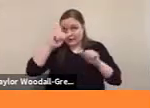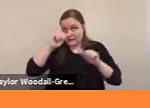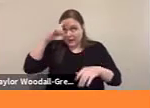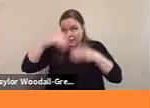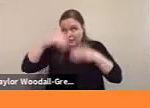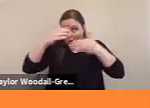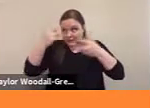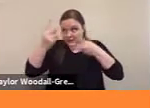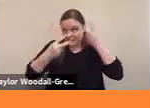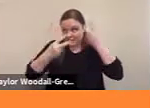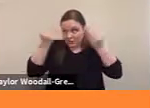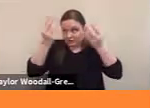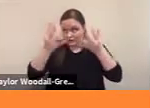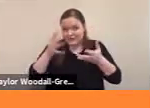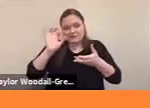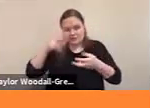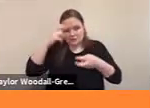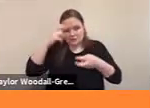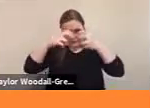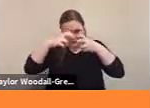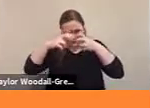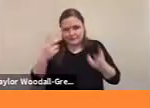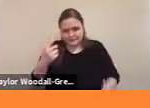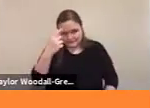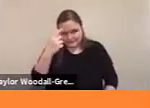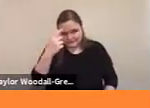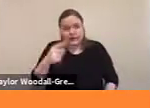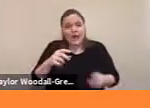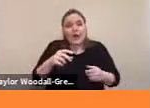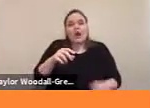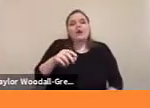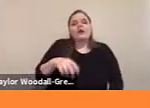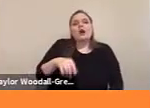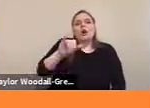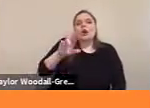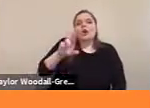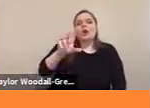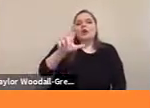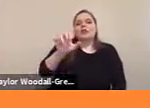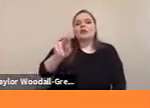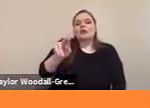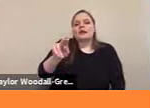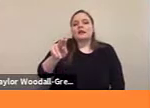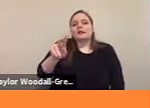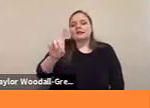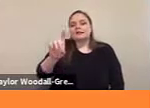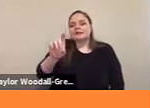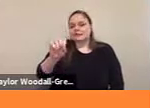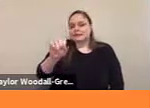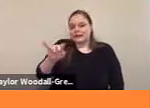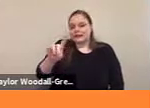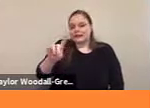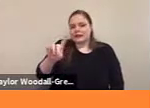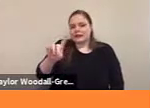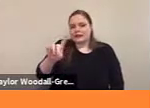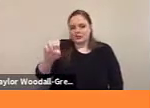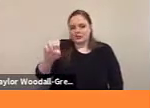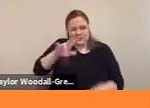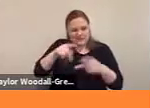Irlen syndrome is a type of perceptual processing disorder, try to say that three times fast.